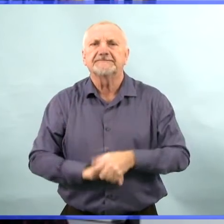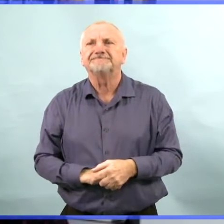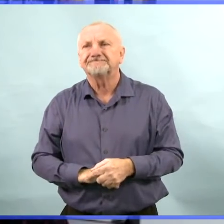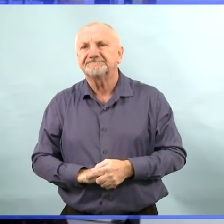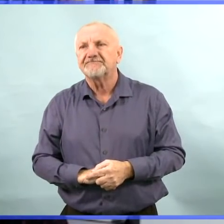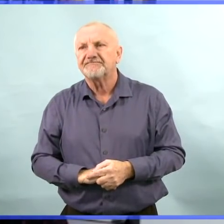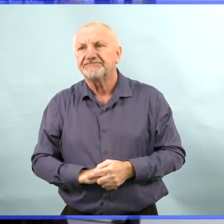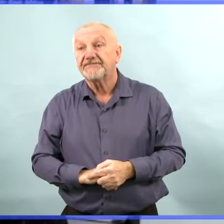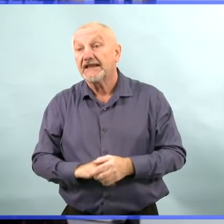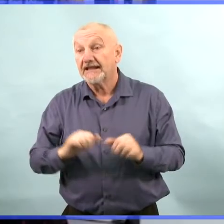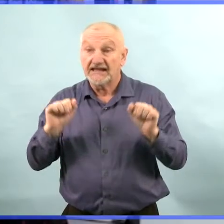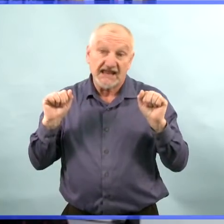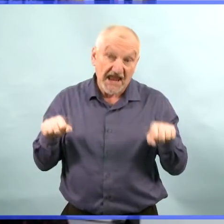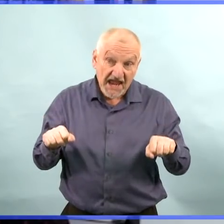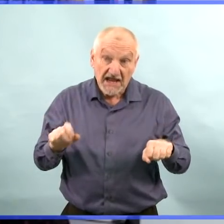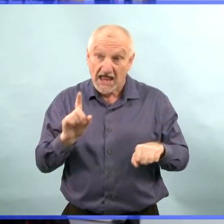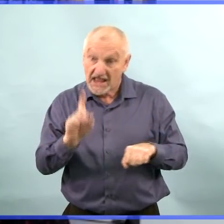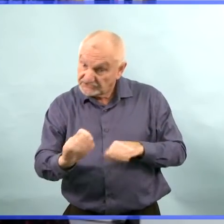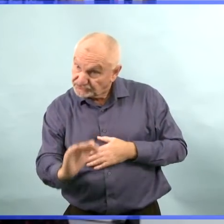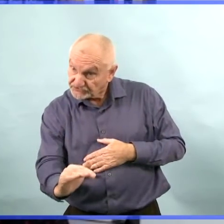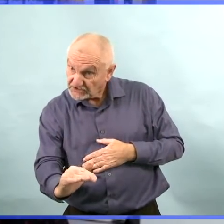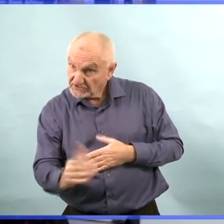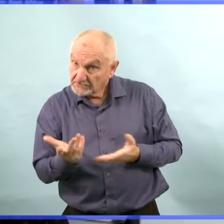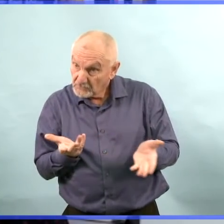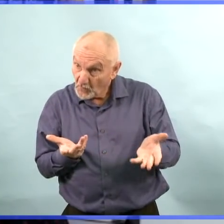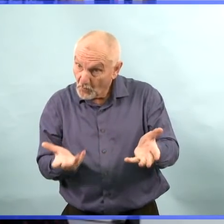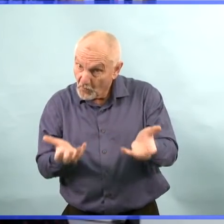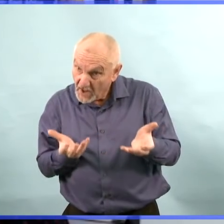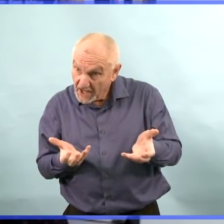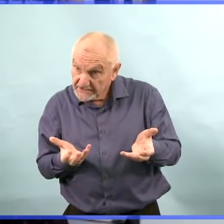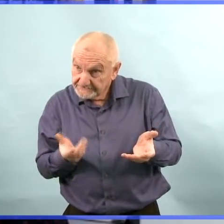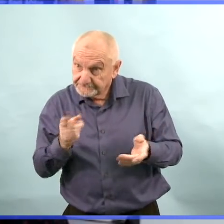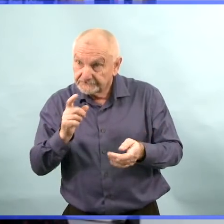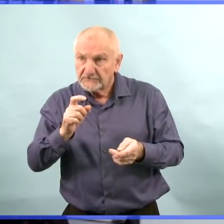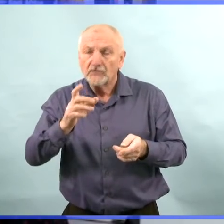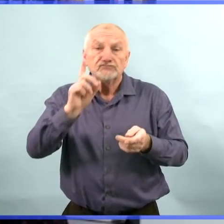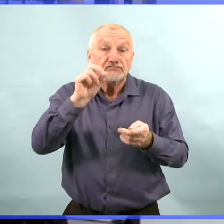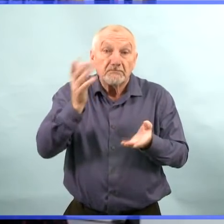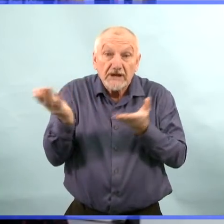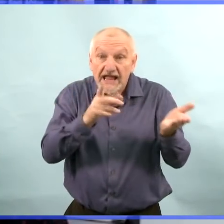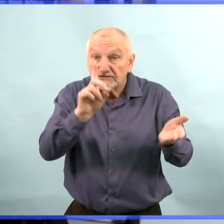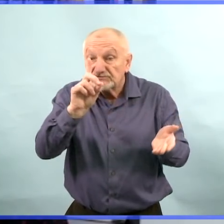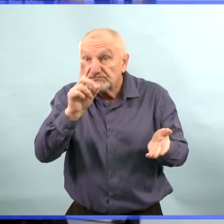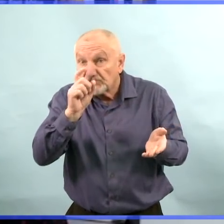or for distraction perhaps a stuffed animal a small blanket fidget toys books